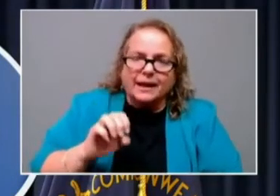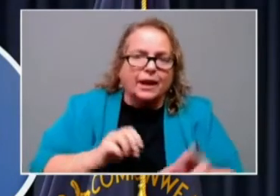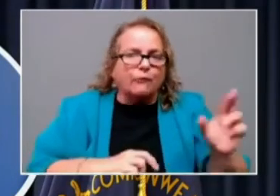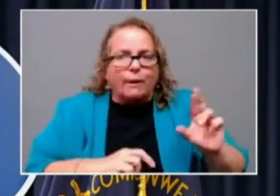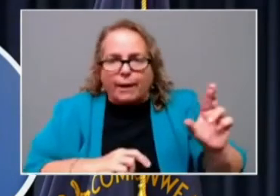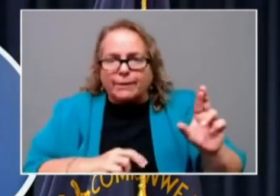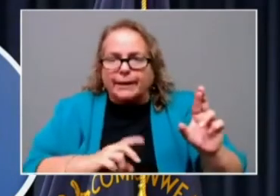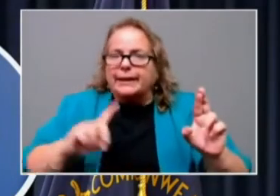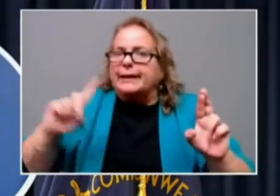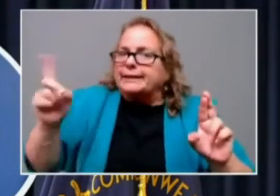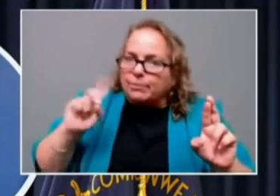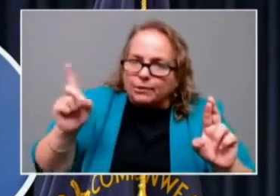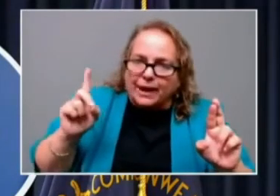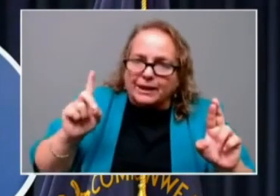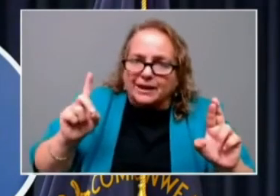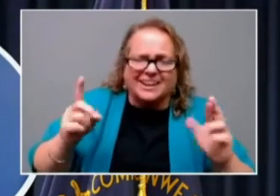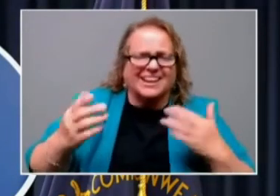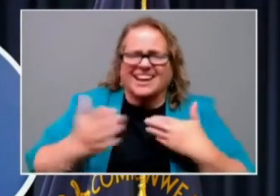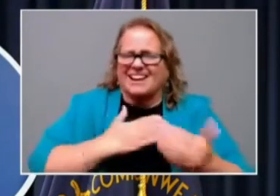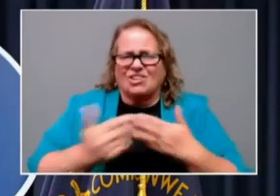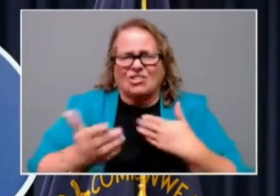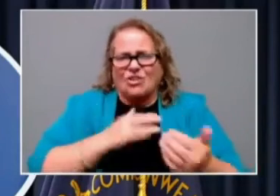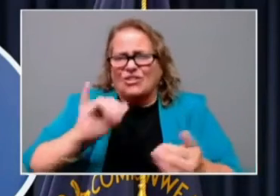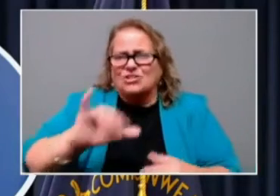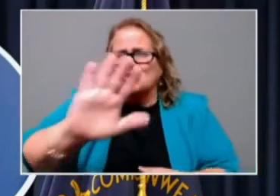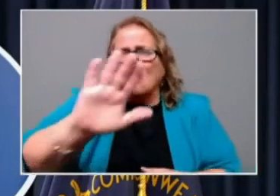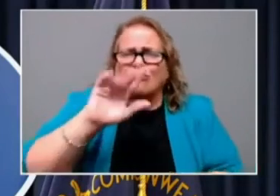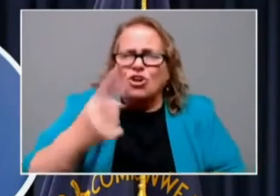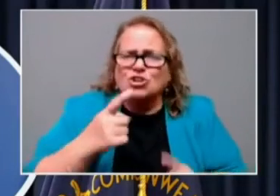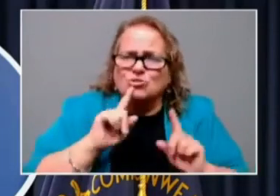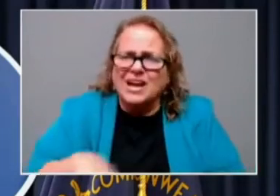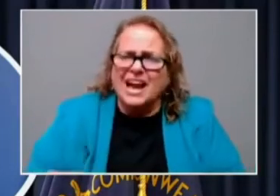the first reaction anybody has. And that's one of the reasons that we are